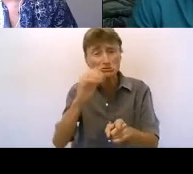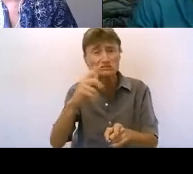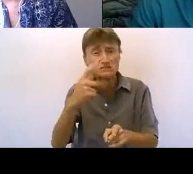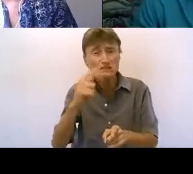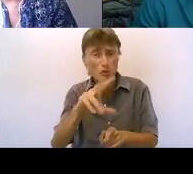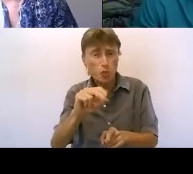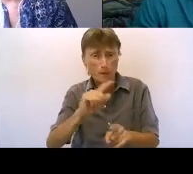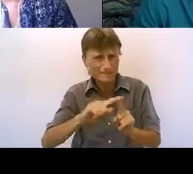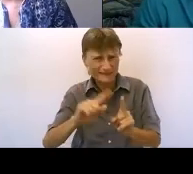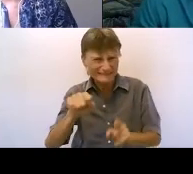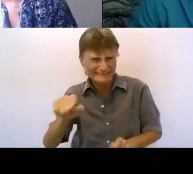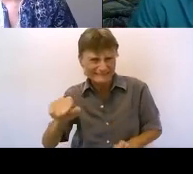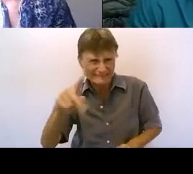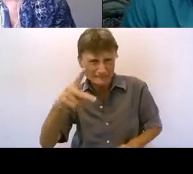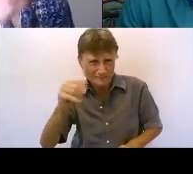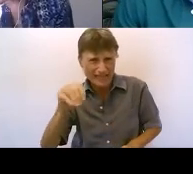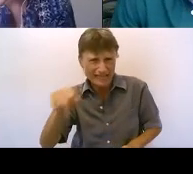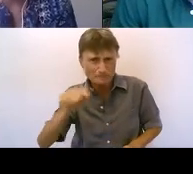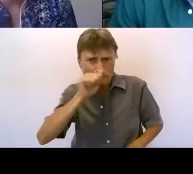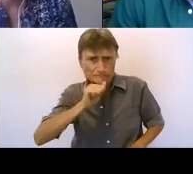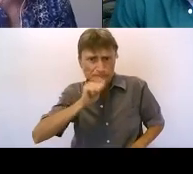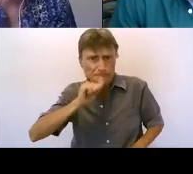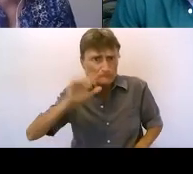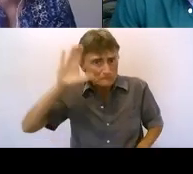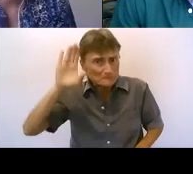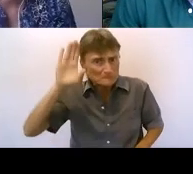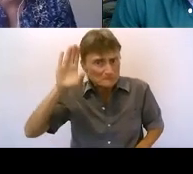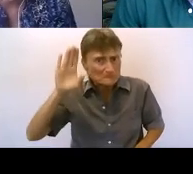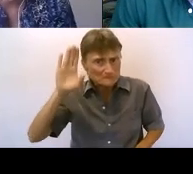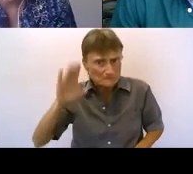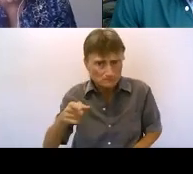up and so. Thanks for flagging that. I kind of hesitated